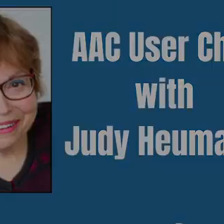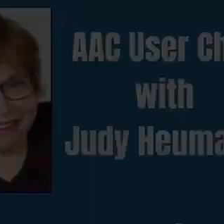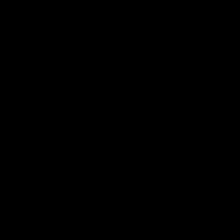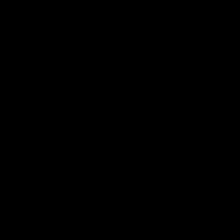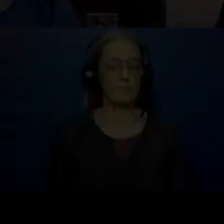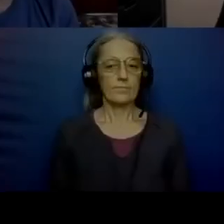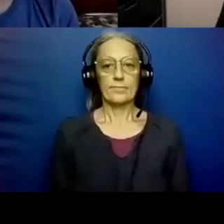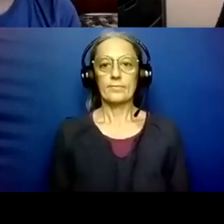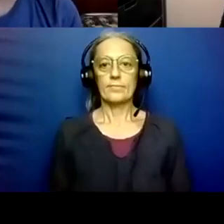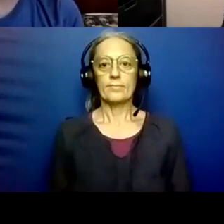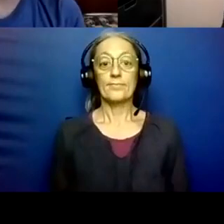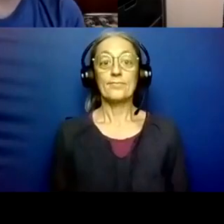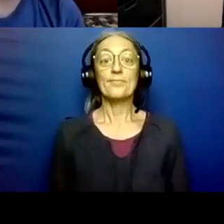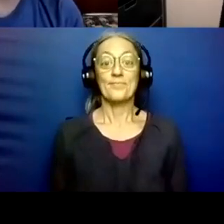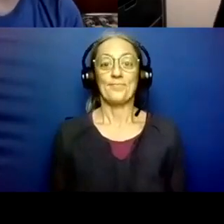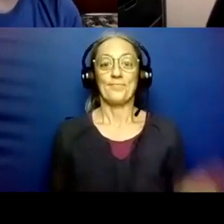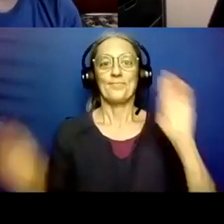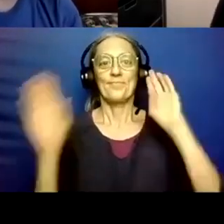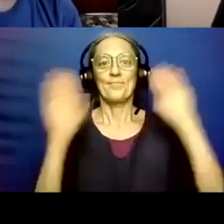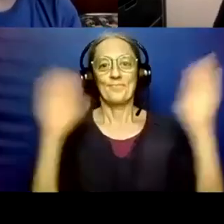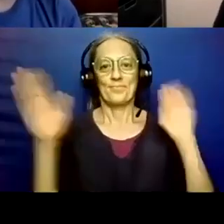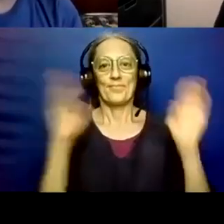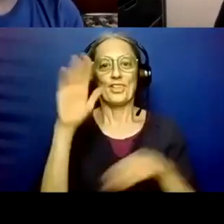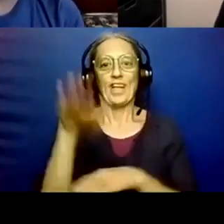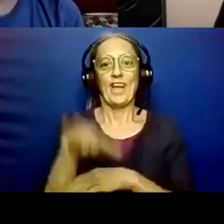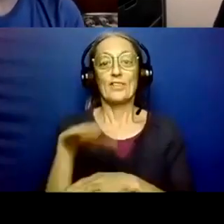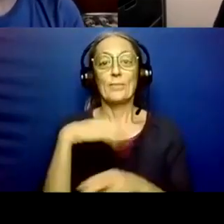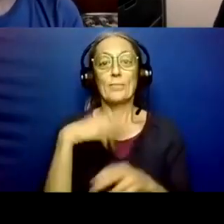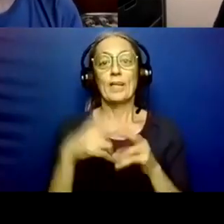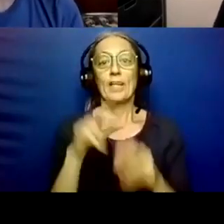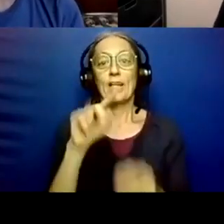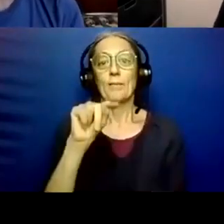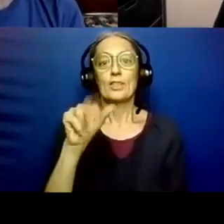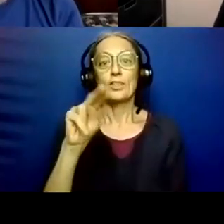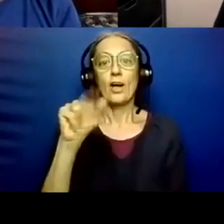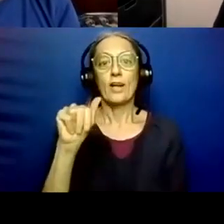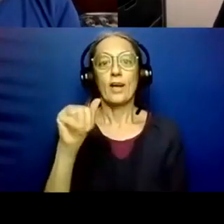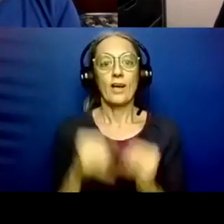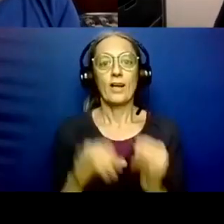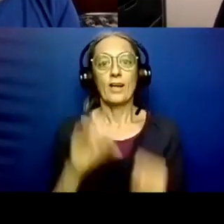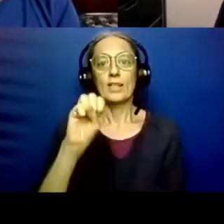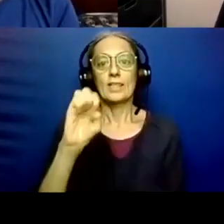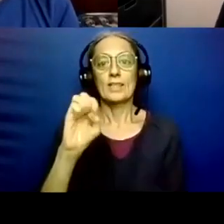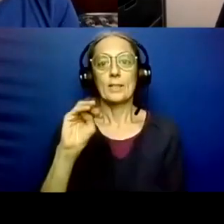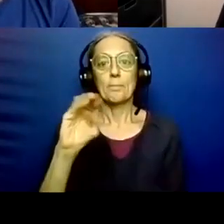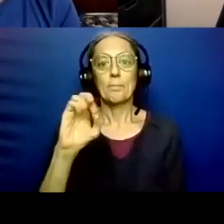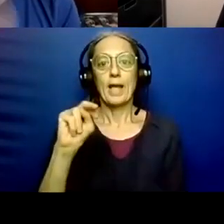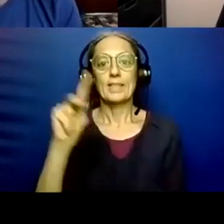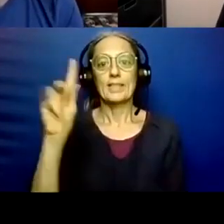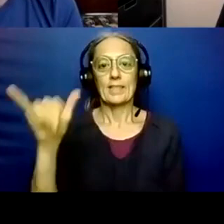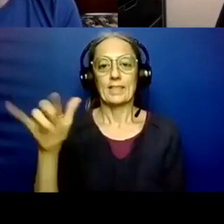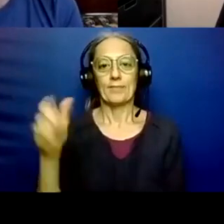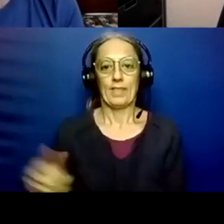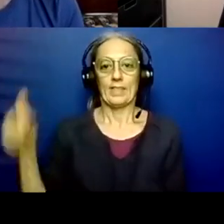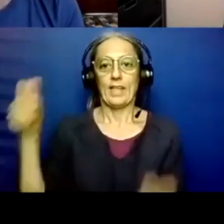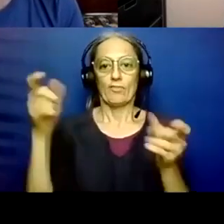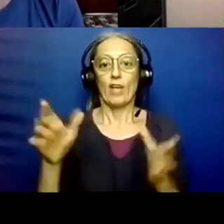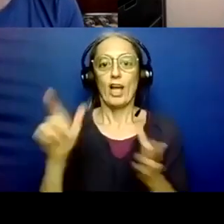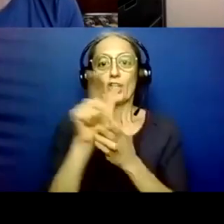Good afternoon, everyone. My name is Tauna Szymanski, and I am the Executive Director and Legal Director of CommunicationFIRST.